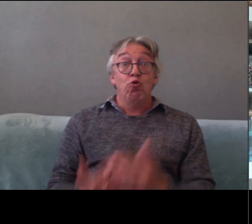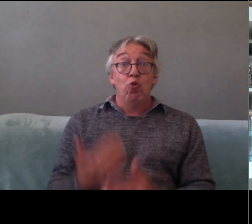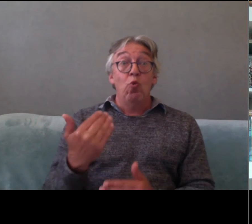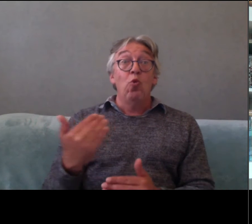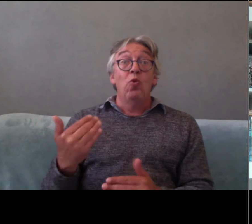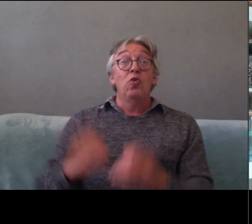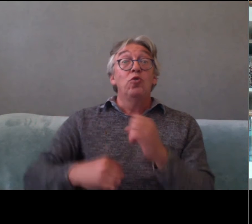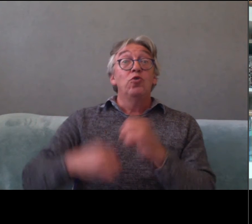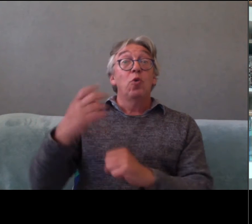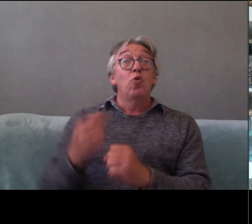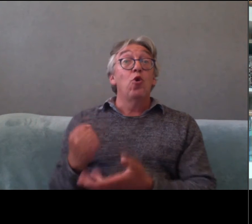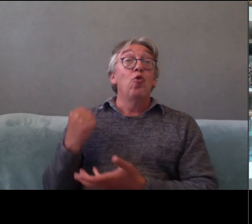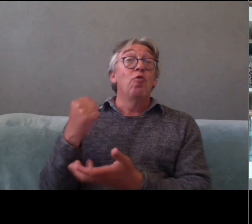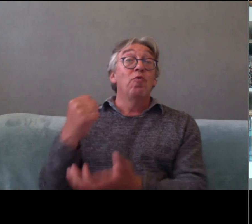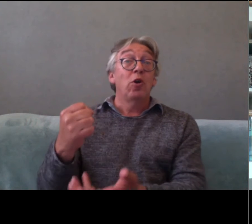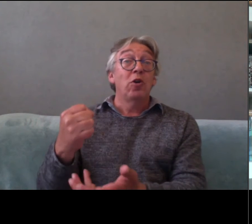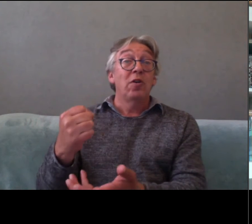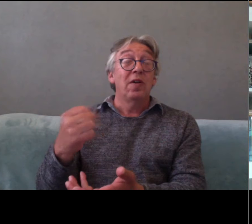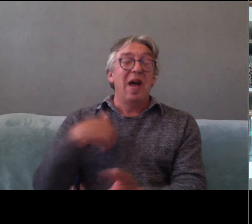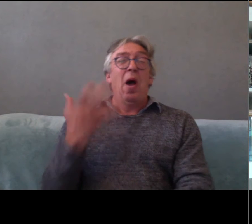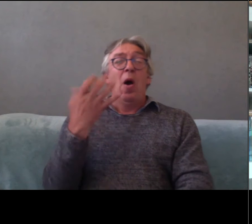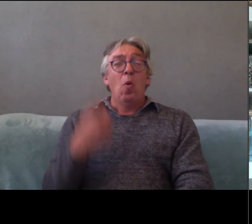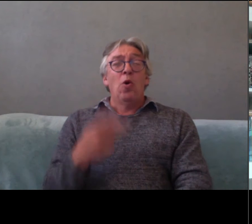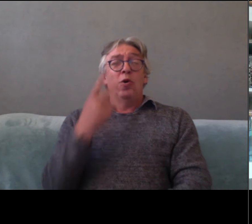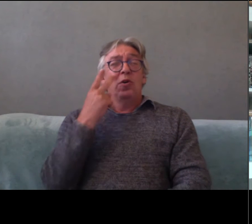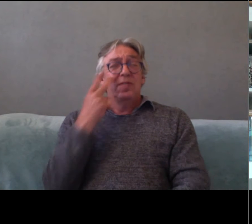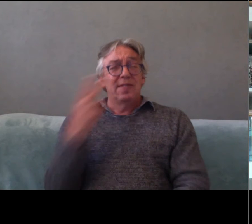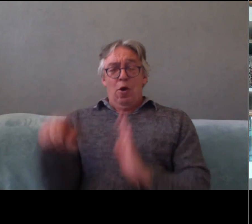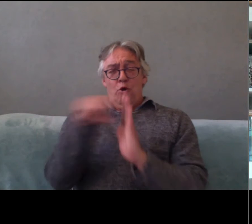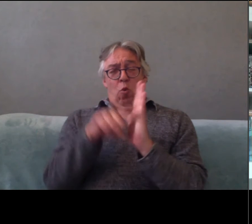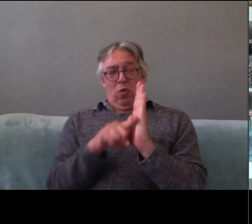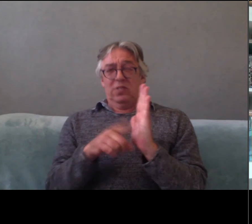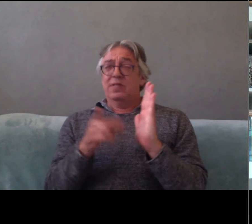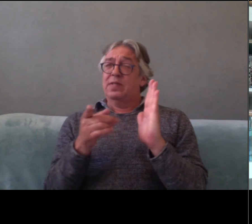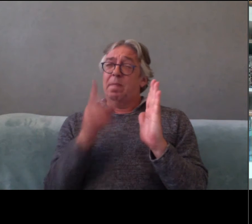Some part of the funds should be used for people with disabilities,